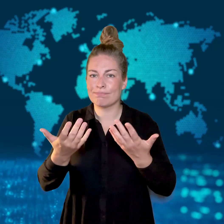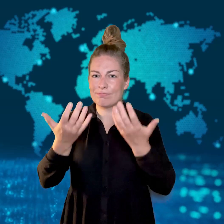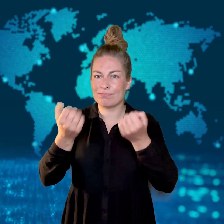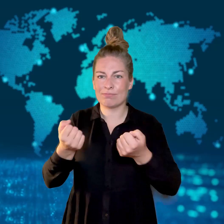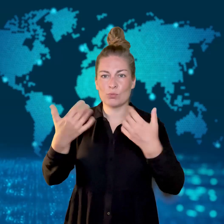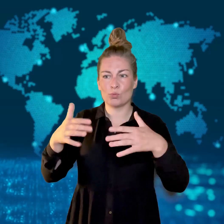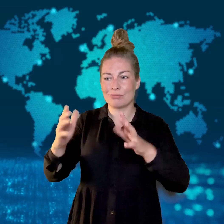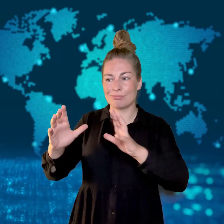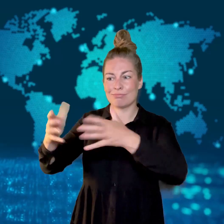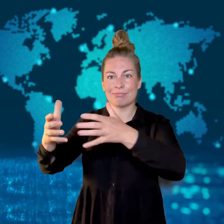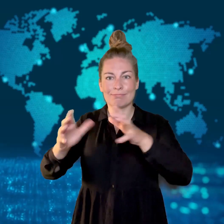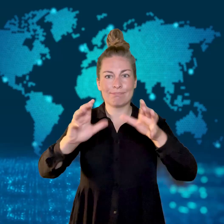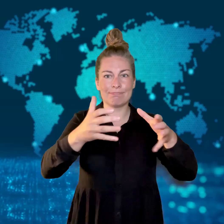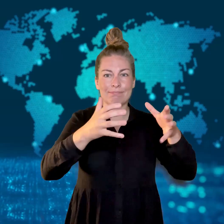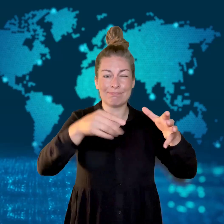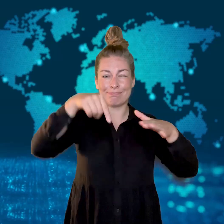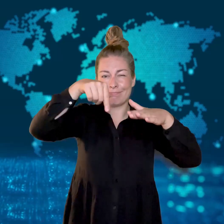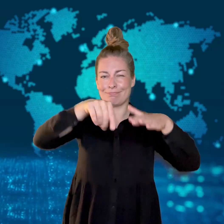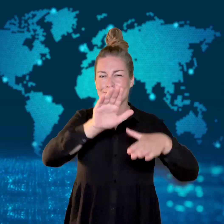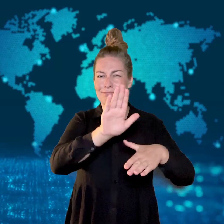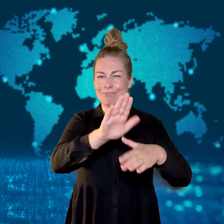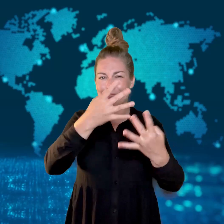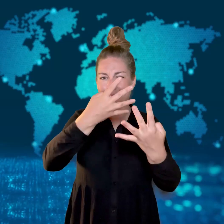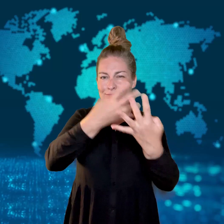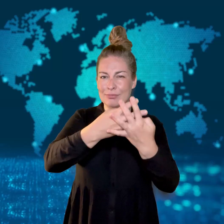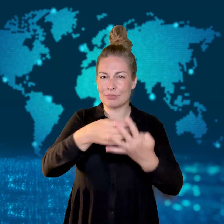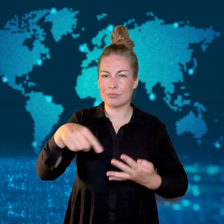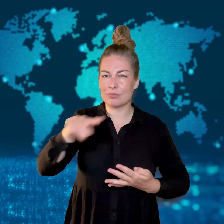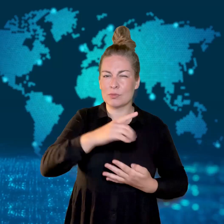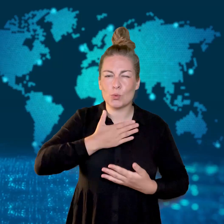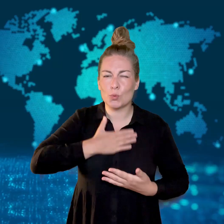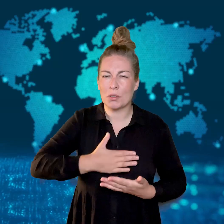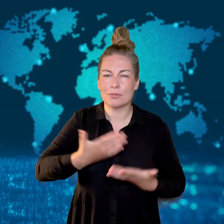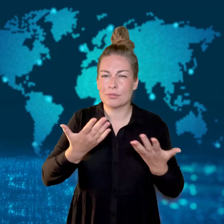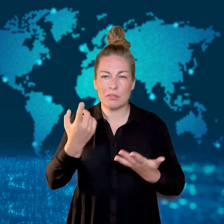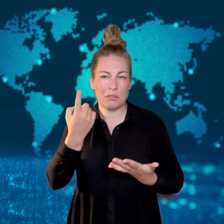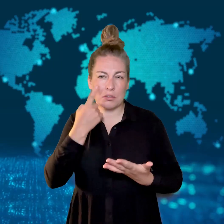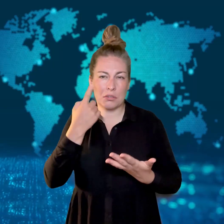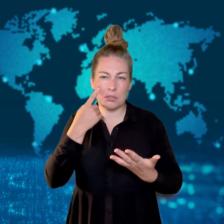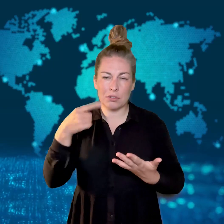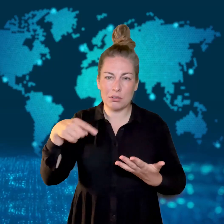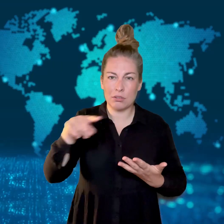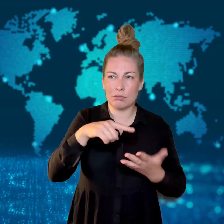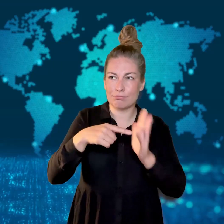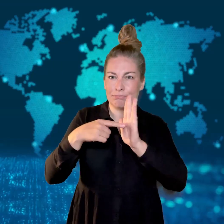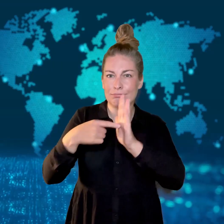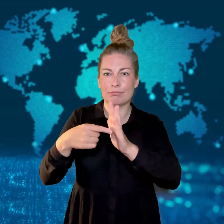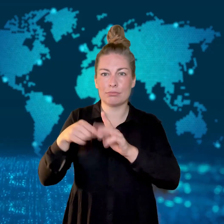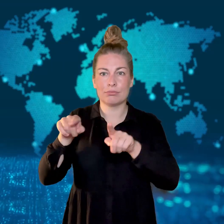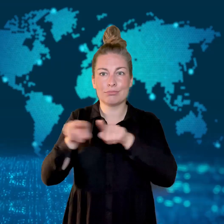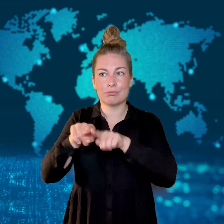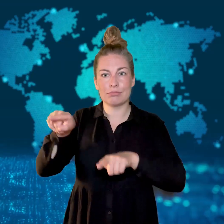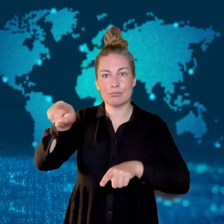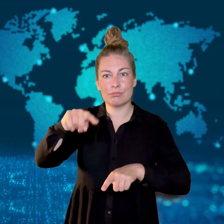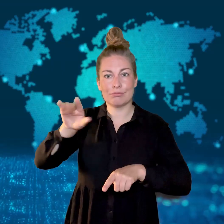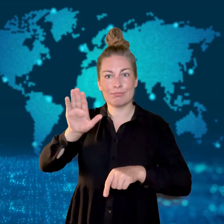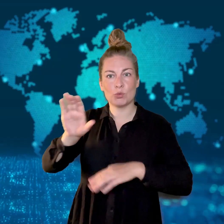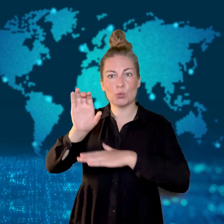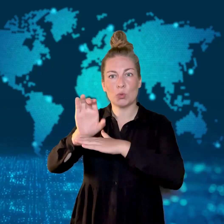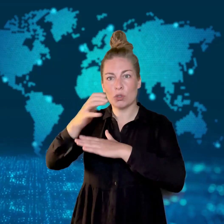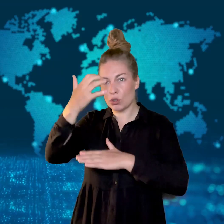trying to intimidate Ecuadorian authorities.